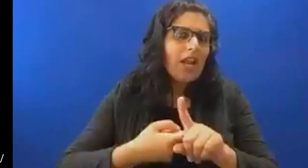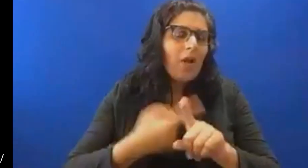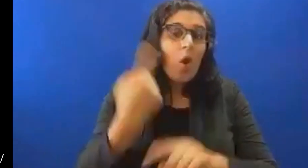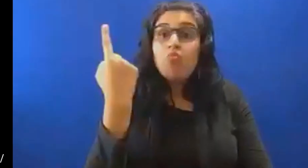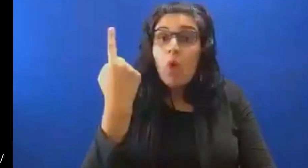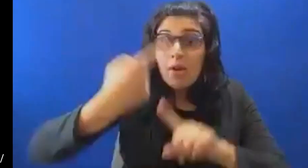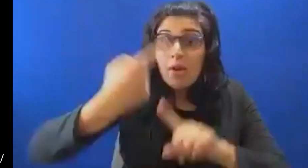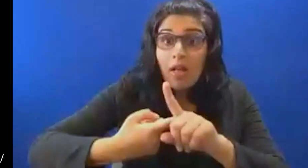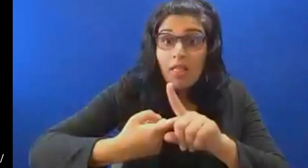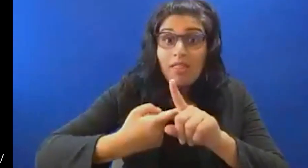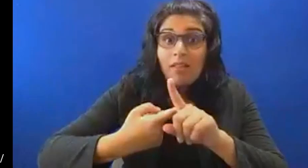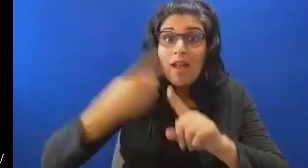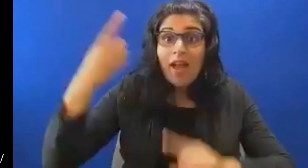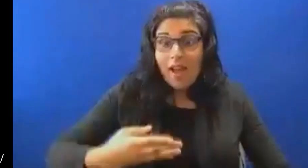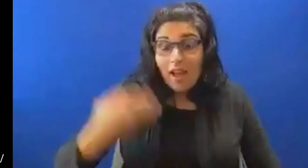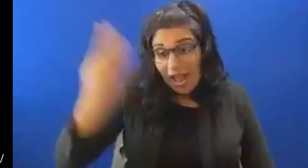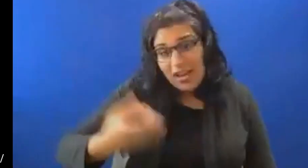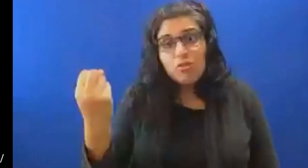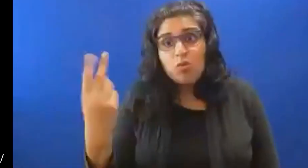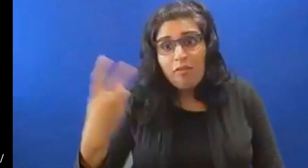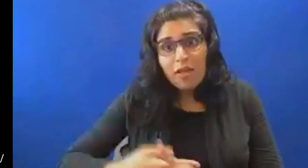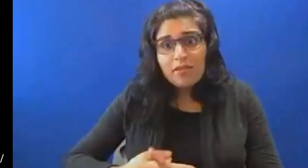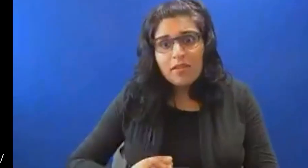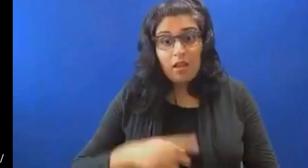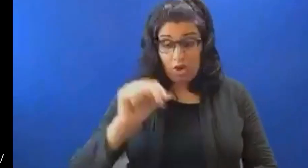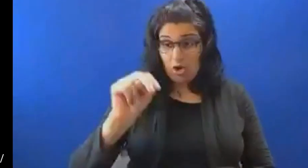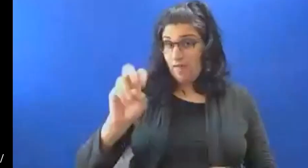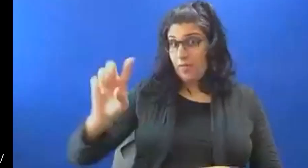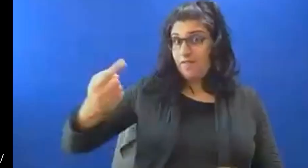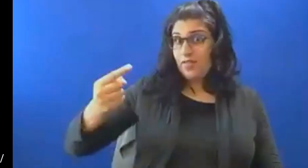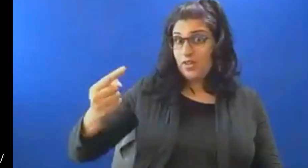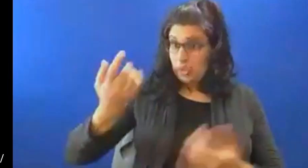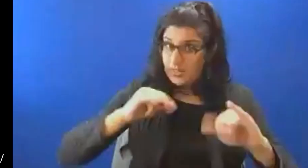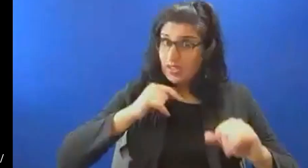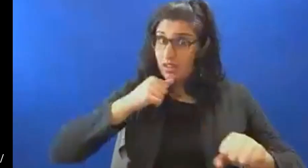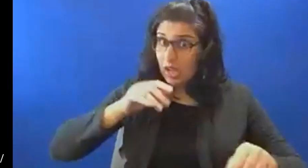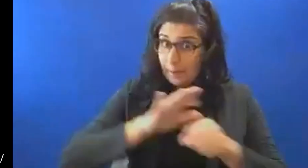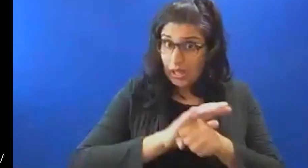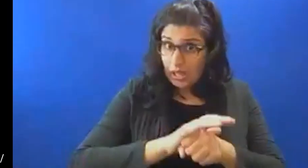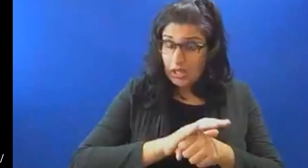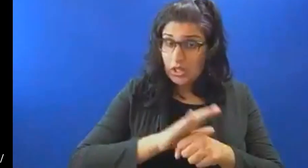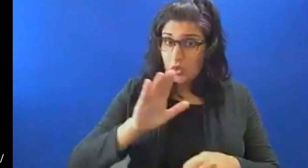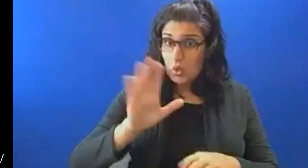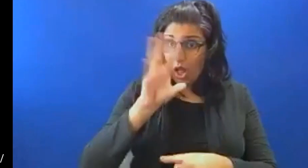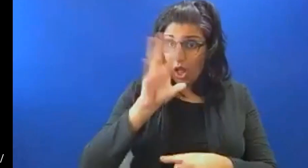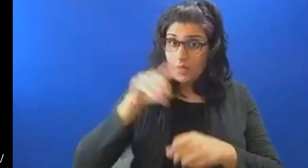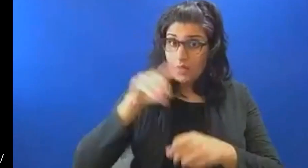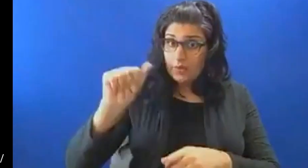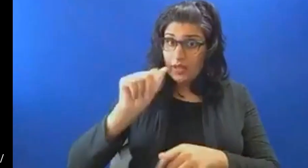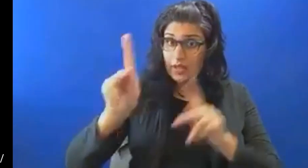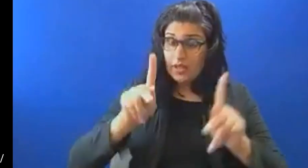What are you going to do on November 1st? Are you still going to remain committed to including disabled people in creating a workplace